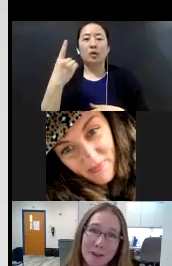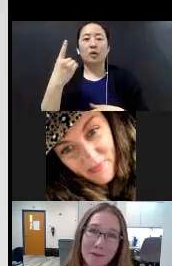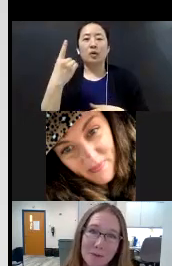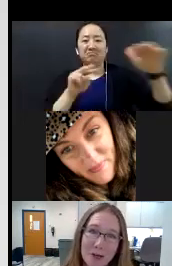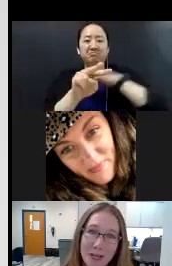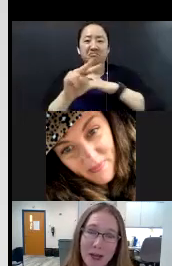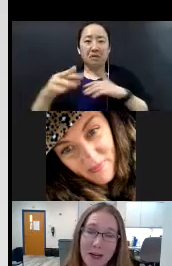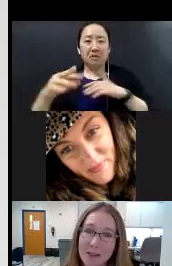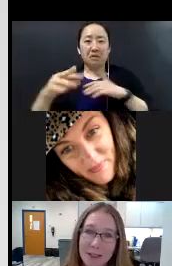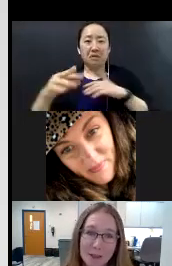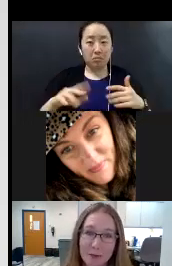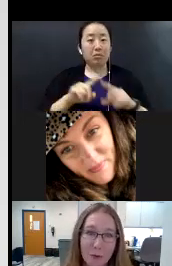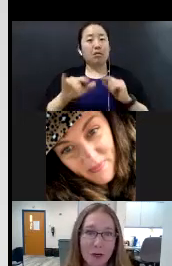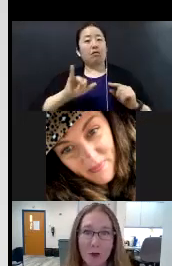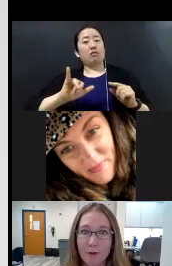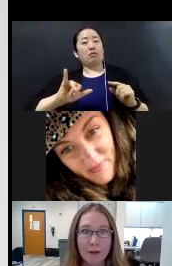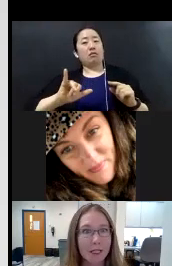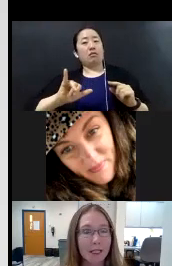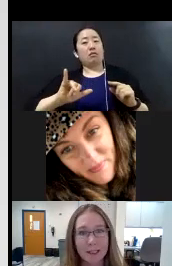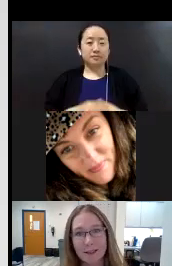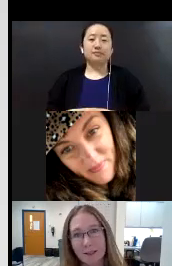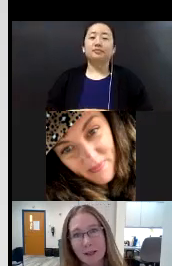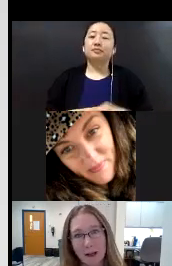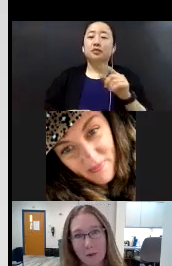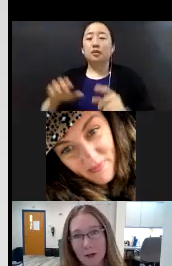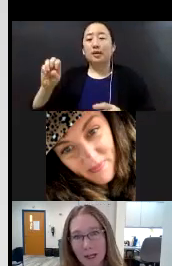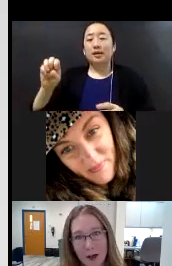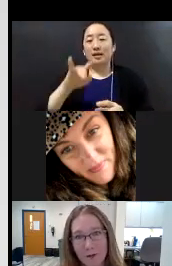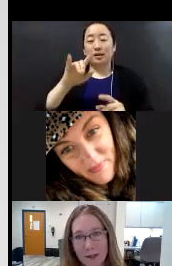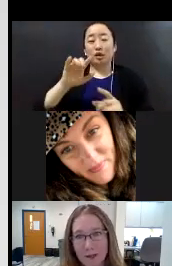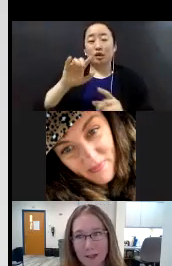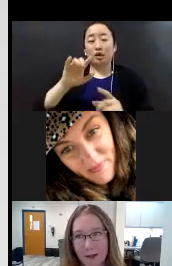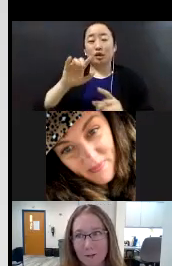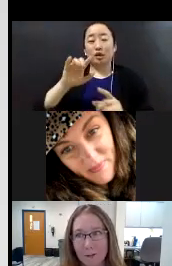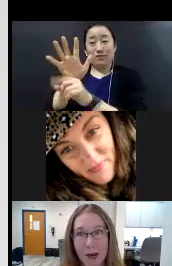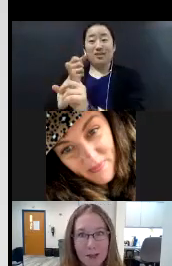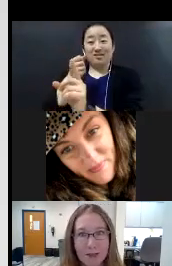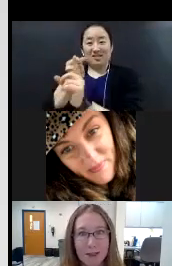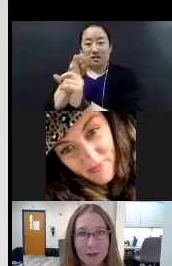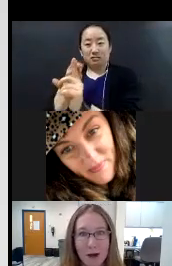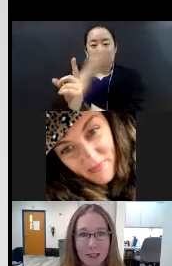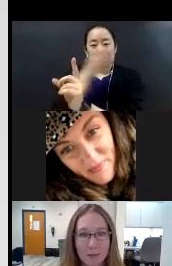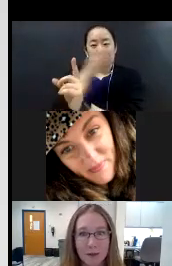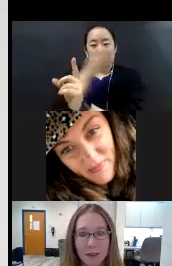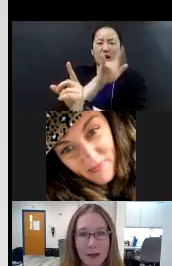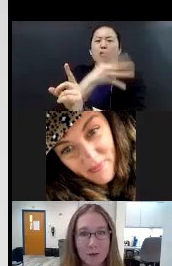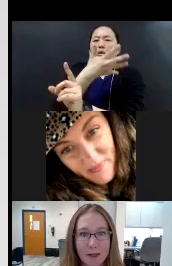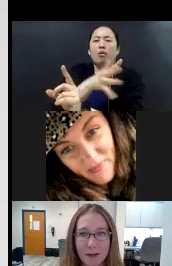EMILY WAS WORKING BEHIND THE SCENES BEFORE COVID HIT AND WORKING ON THE PROCESSES FOR THE HOSPITAL.